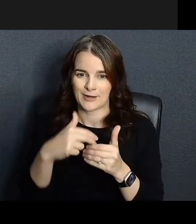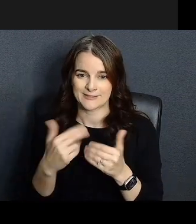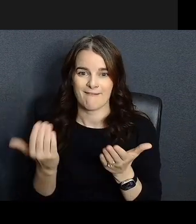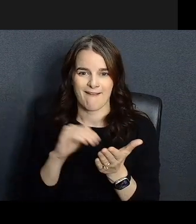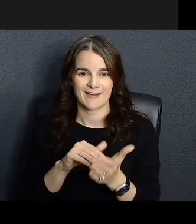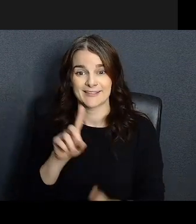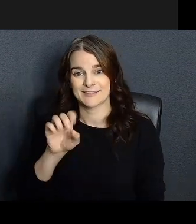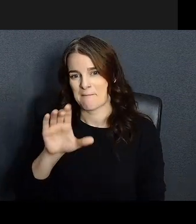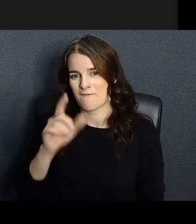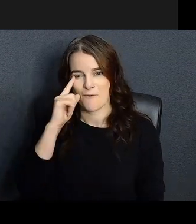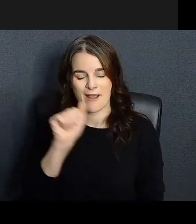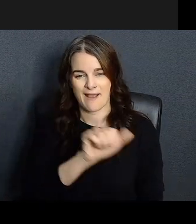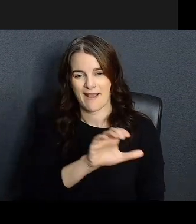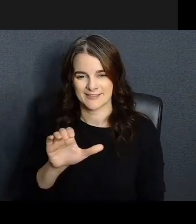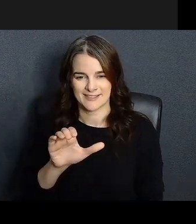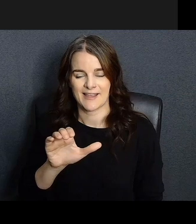Have a good evening, everyone.